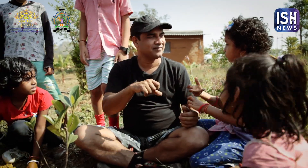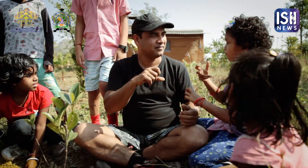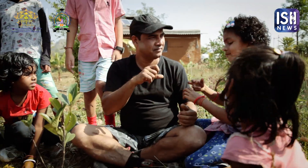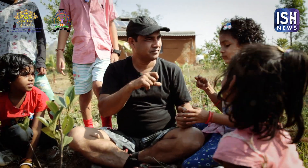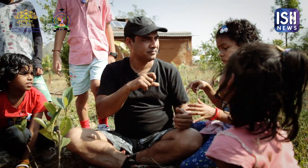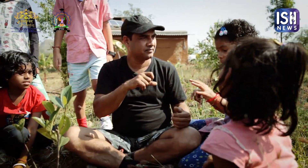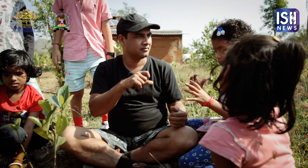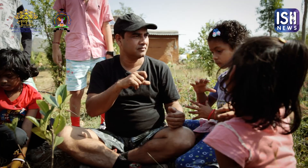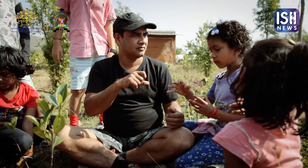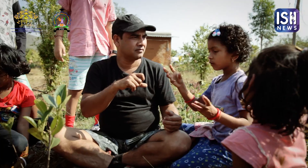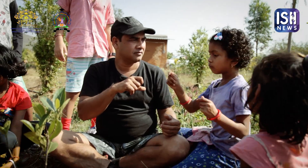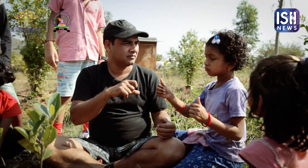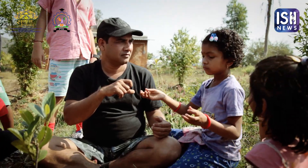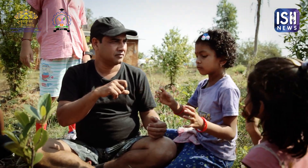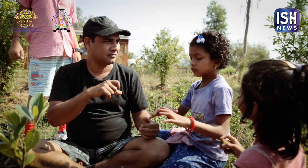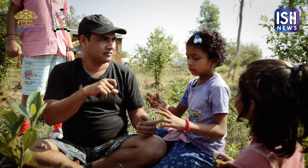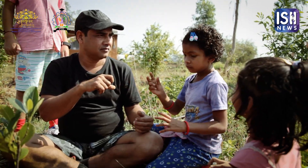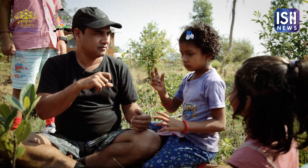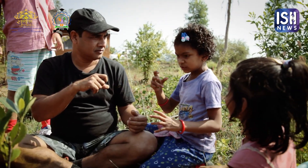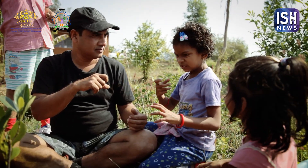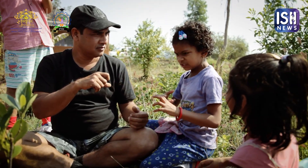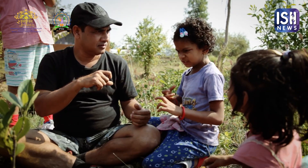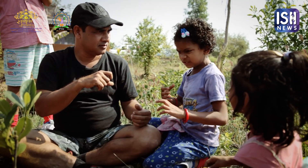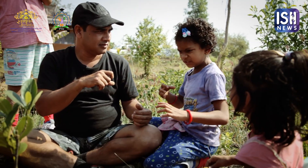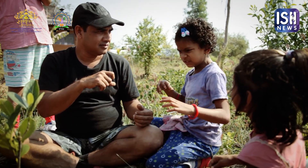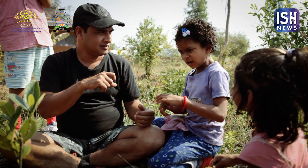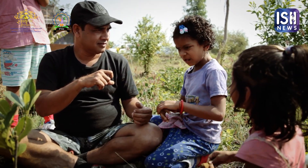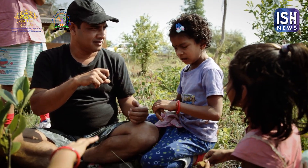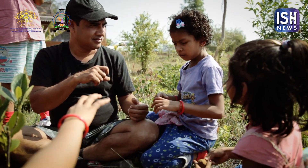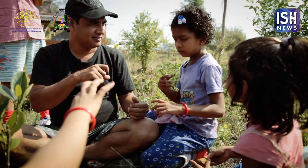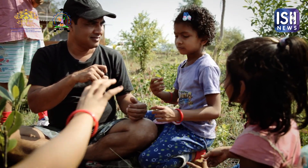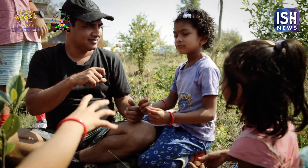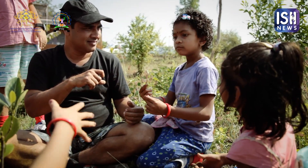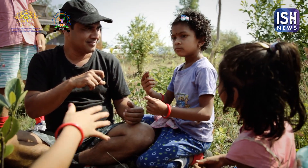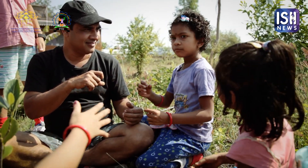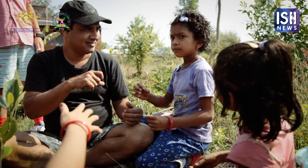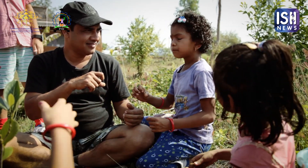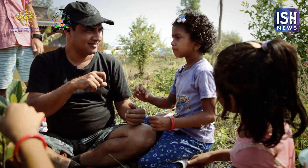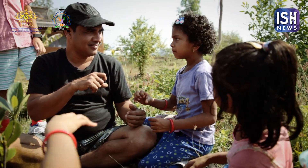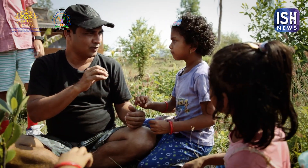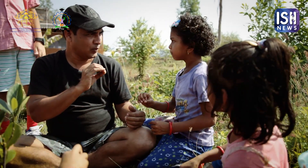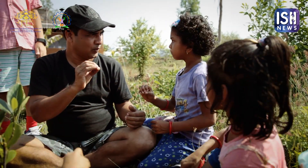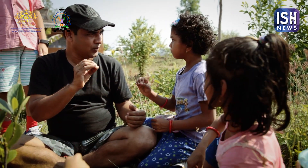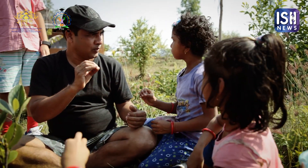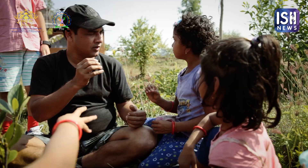The rock. If you dig and put a rock in the underground and cover it with the mud. I see that the plant does not grow from the rock.